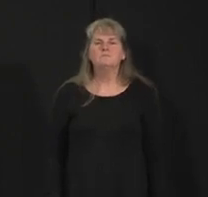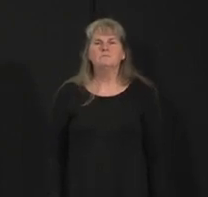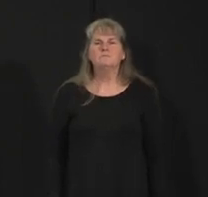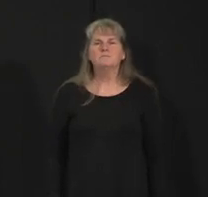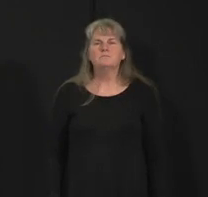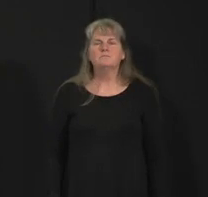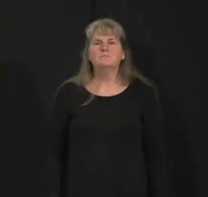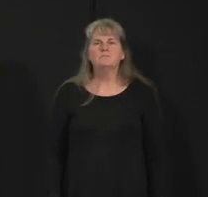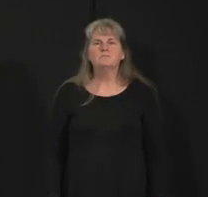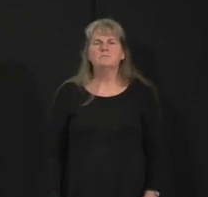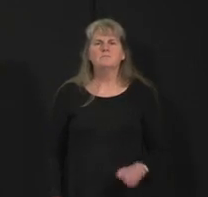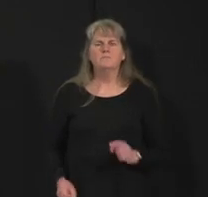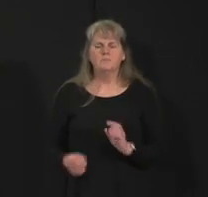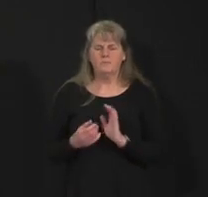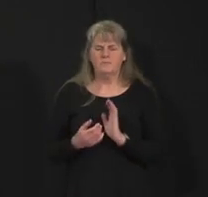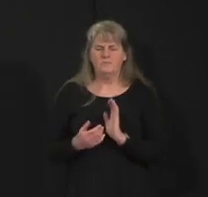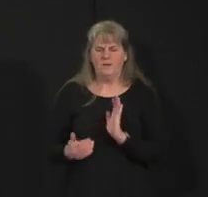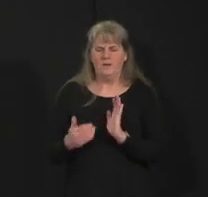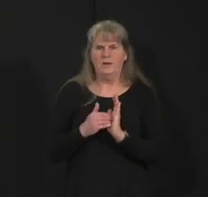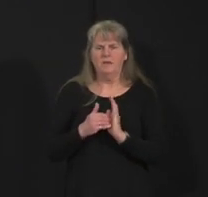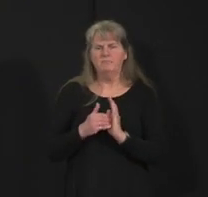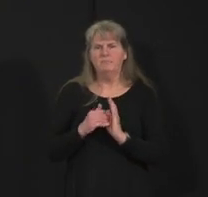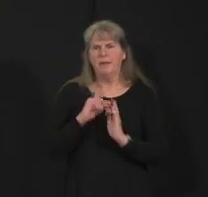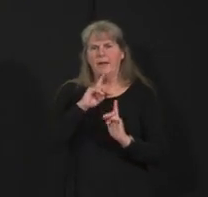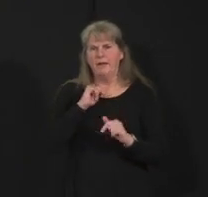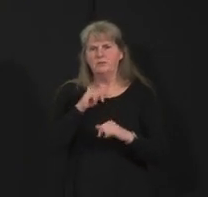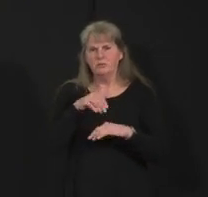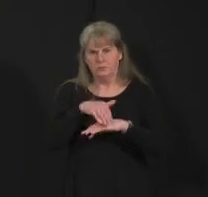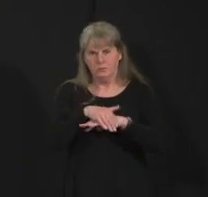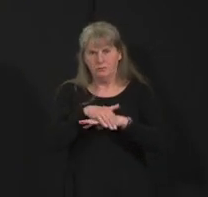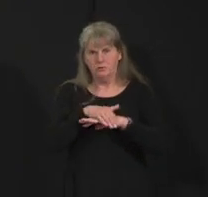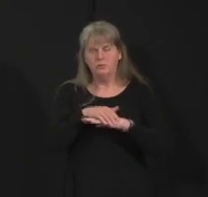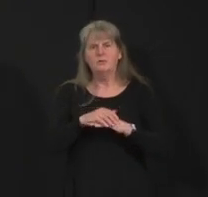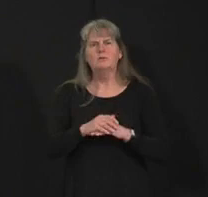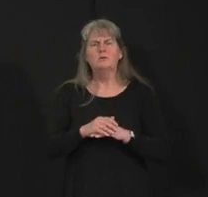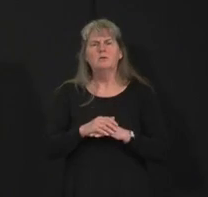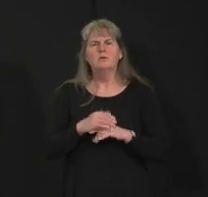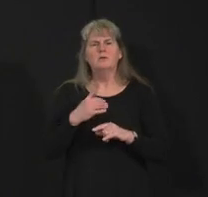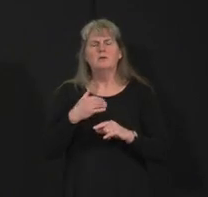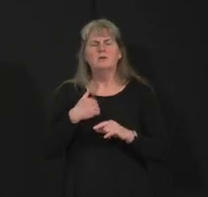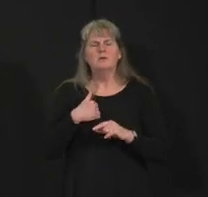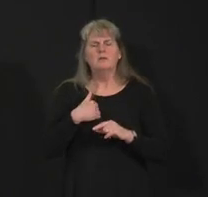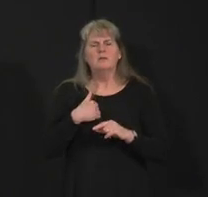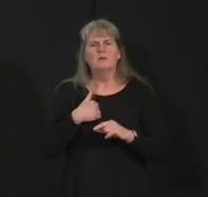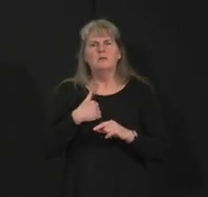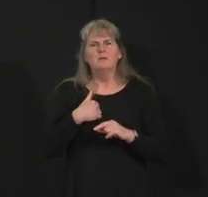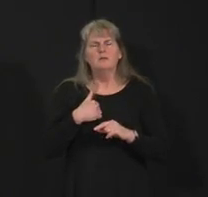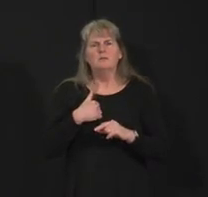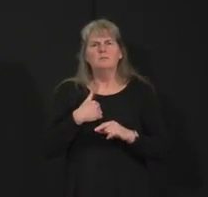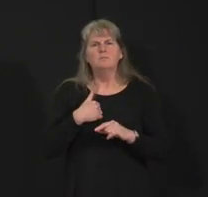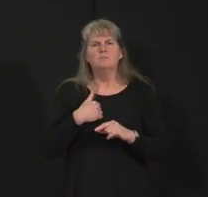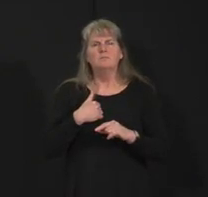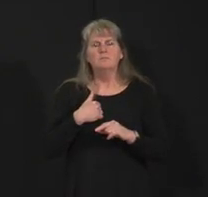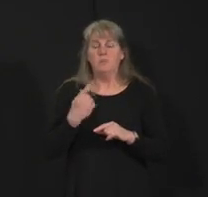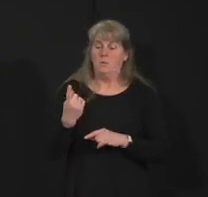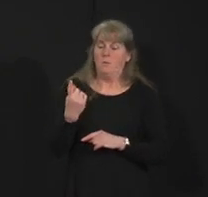Just to repeat that in English, what I am saying is that-- the question is about